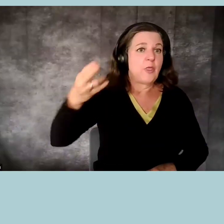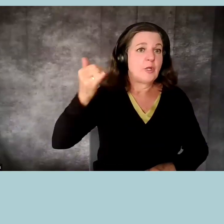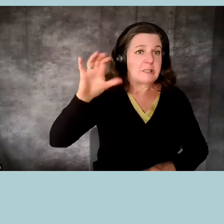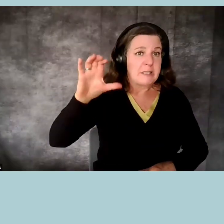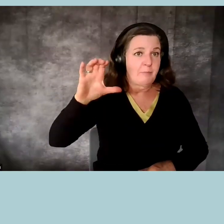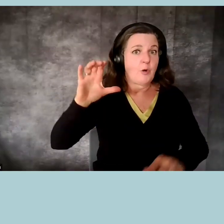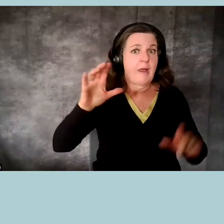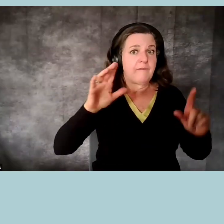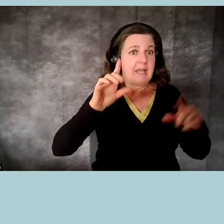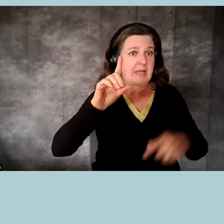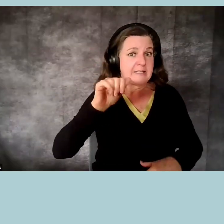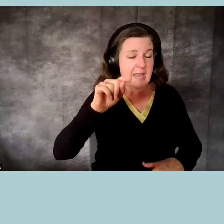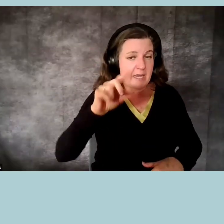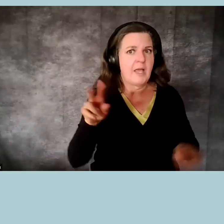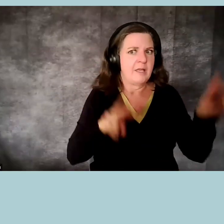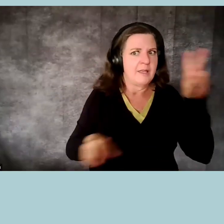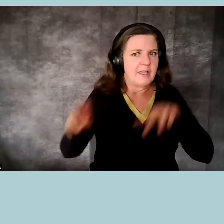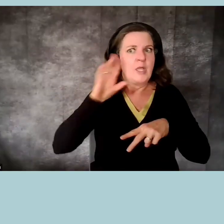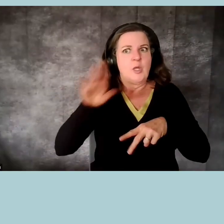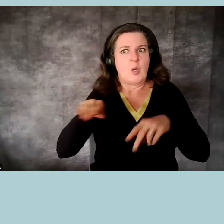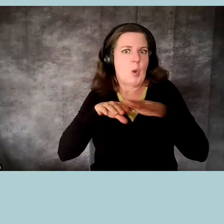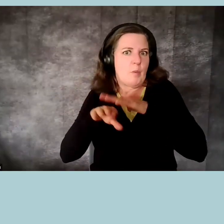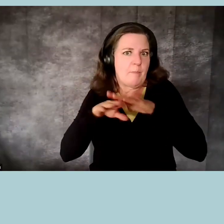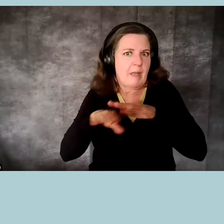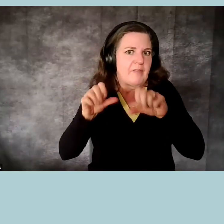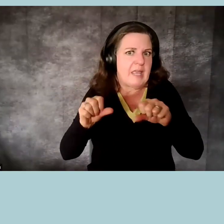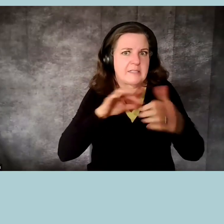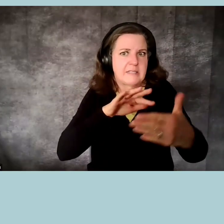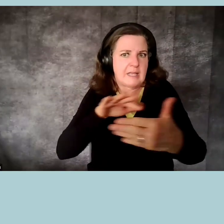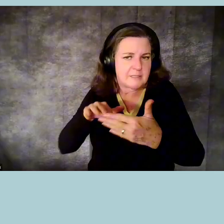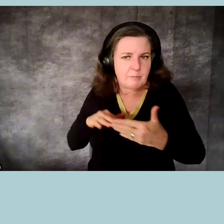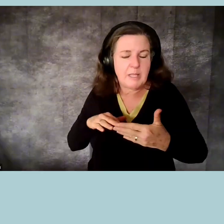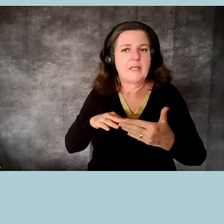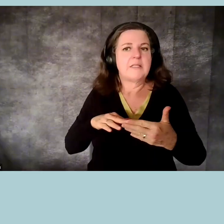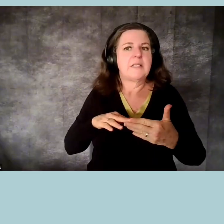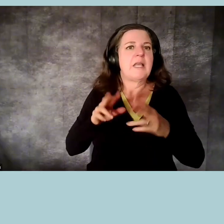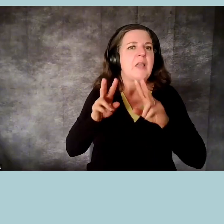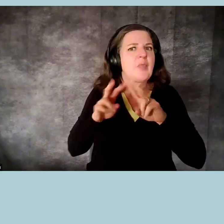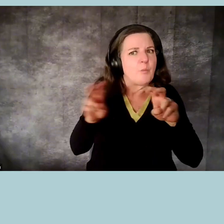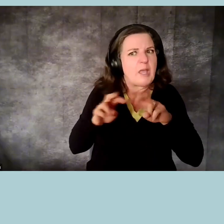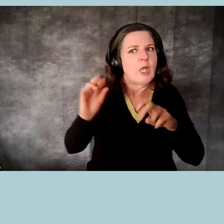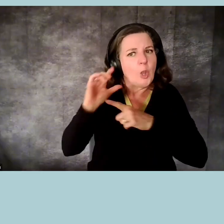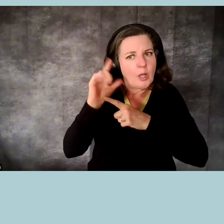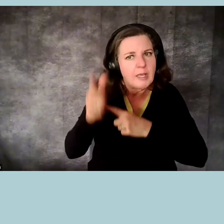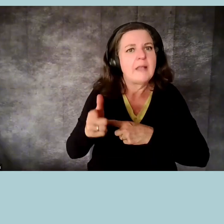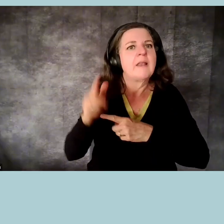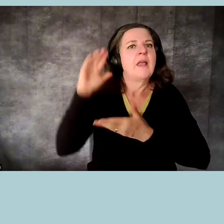we could look at that data later on and, you know, there would be fewer barriers to entry. I think that would